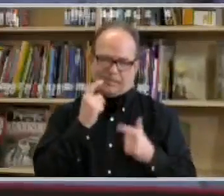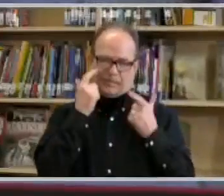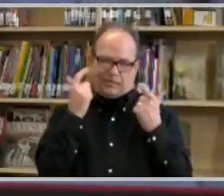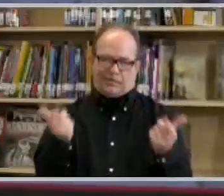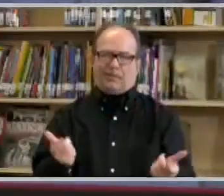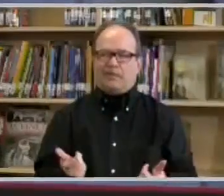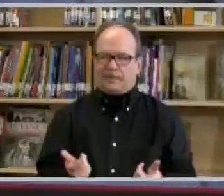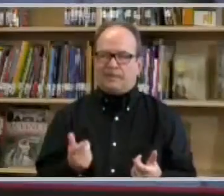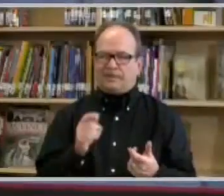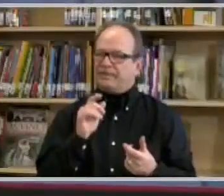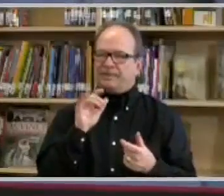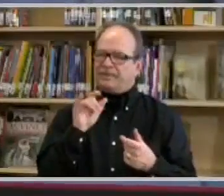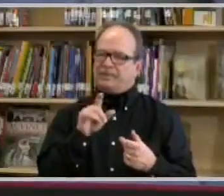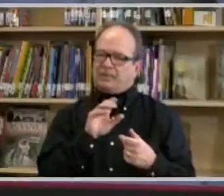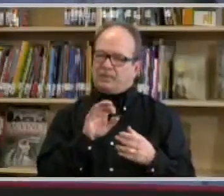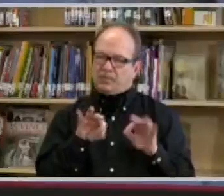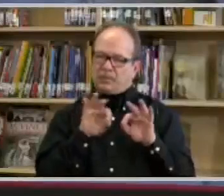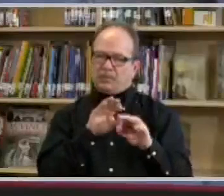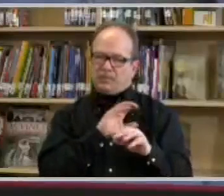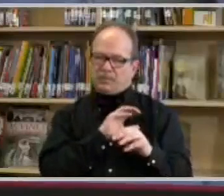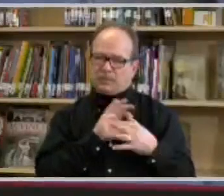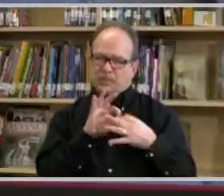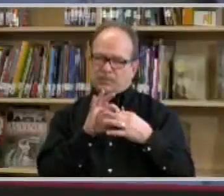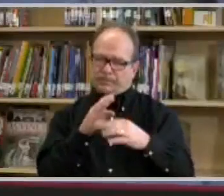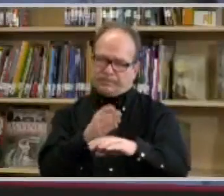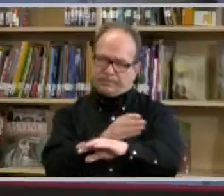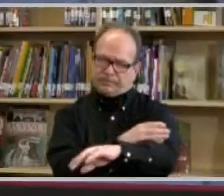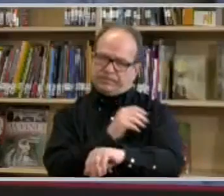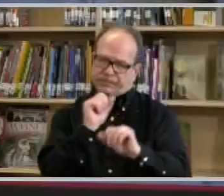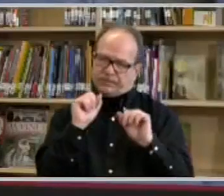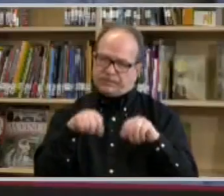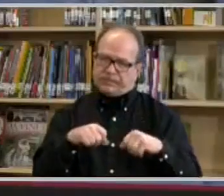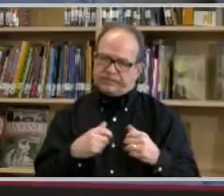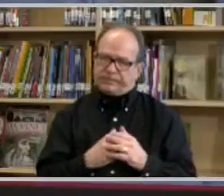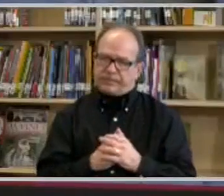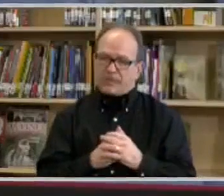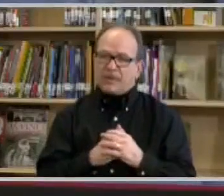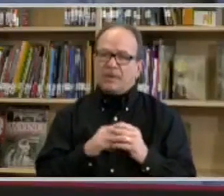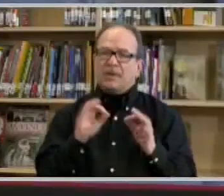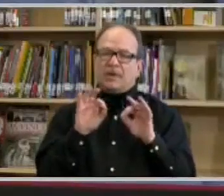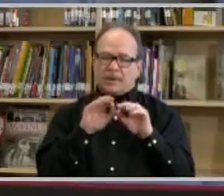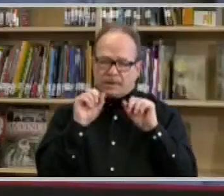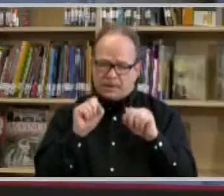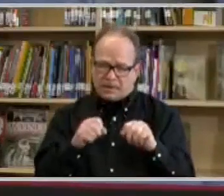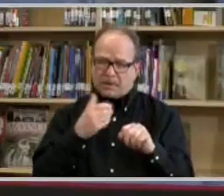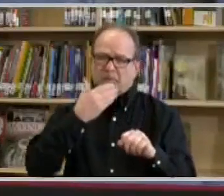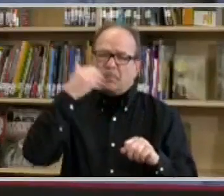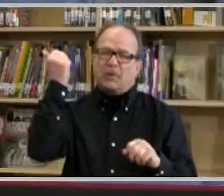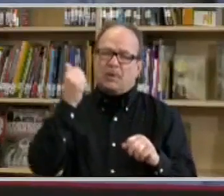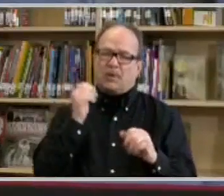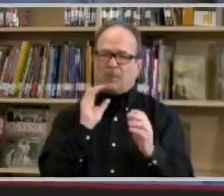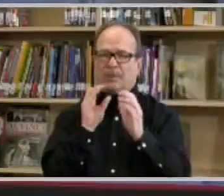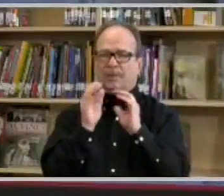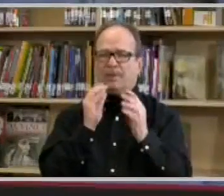THEY CAN IMPROVE THE RELATIONS WITH THE OFFICERS, IT CAN, IT